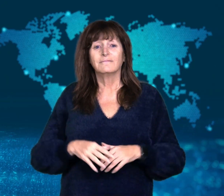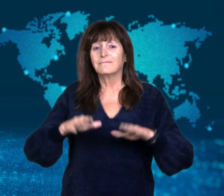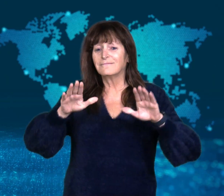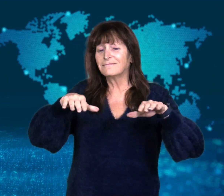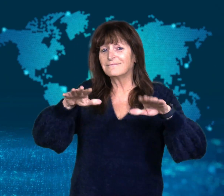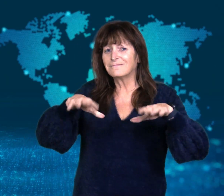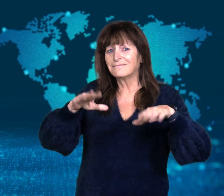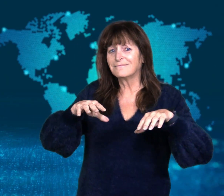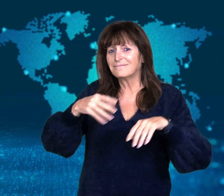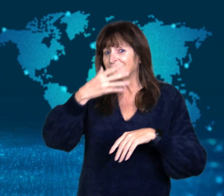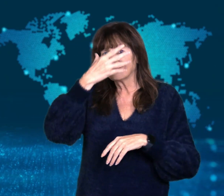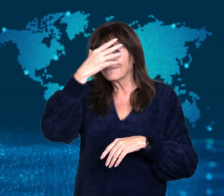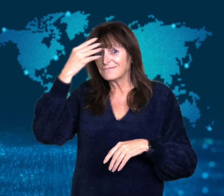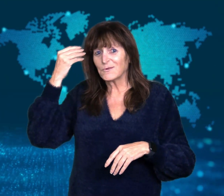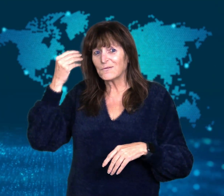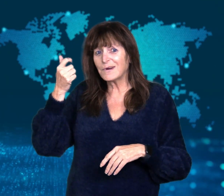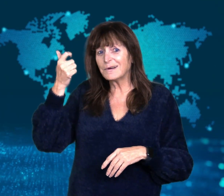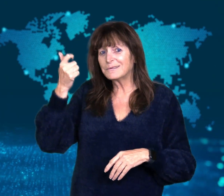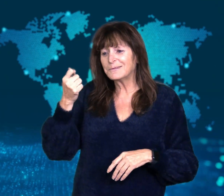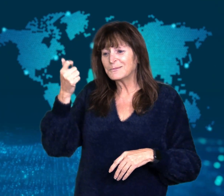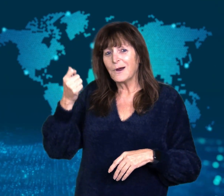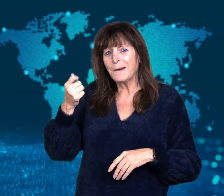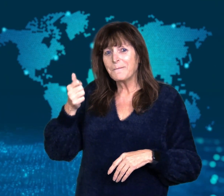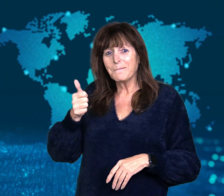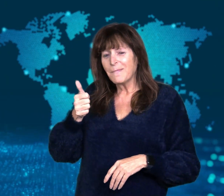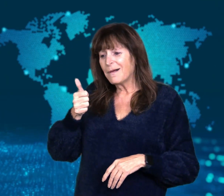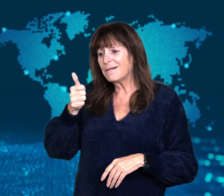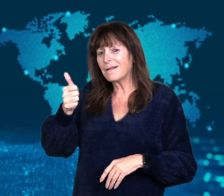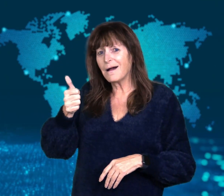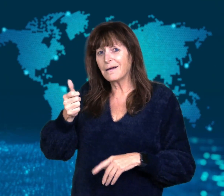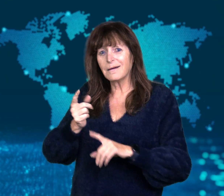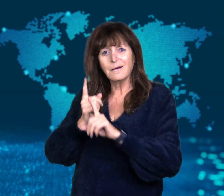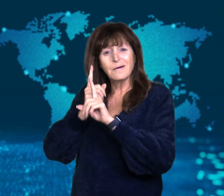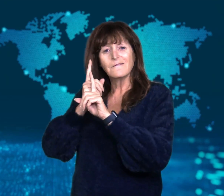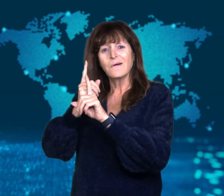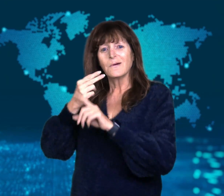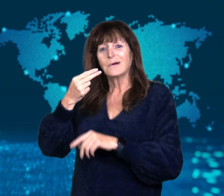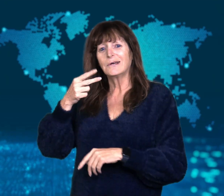Don’t forget to subscribe, like,